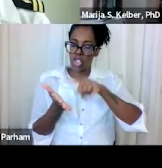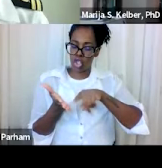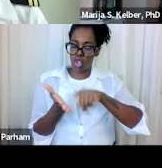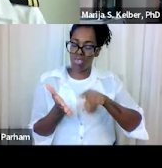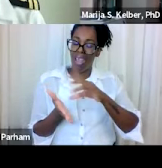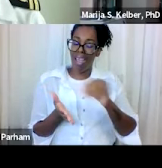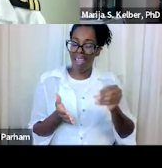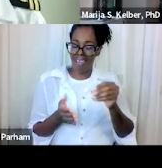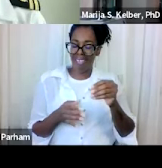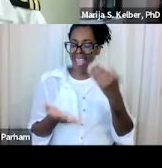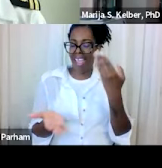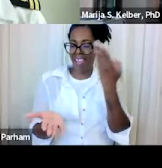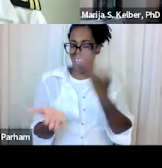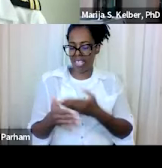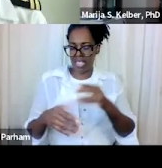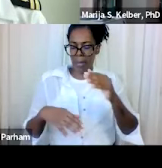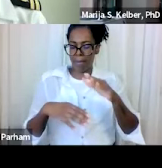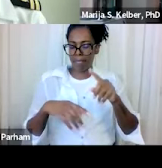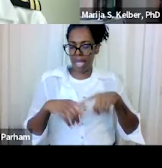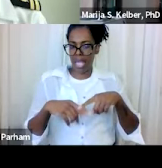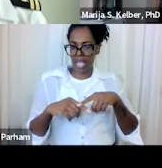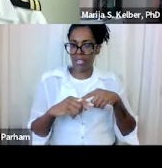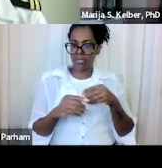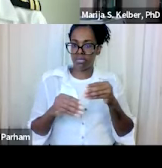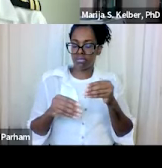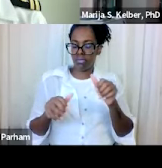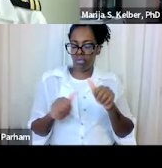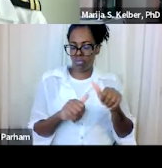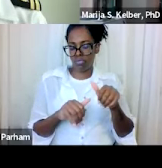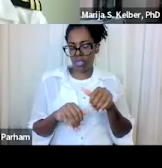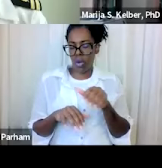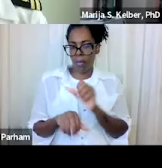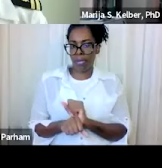It's not limited to military experience, traumatic brain injuries in Colorado again,